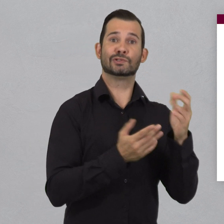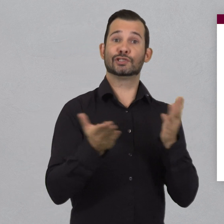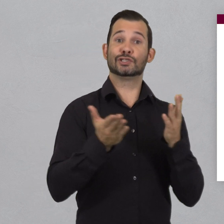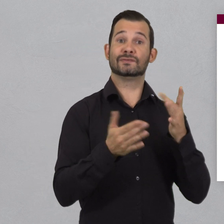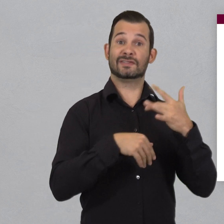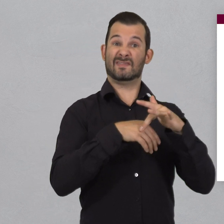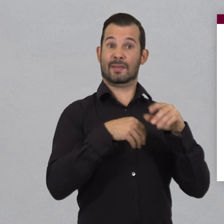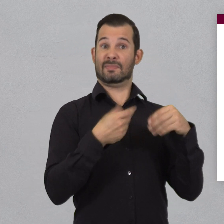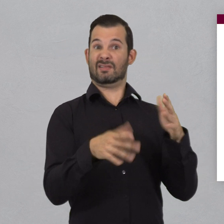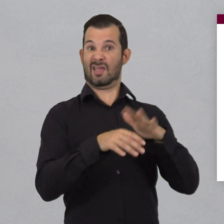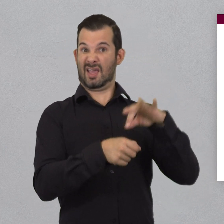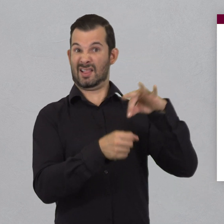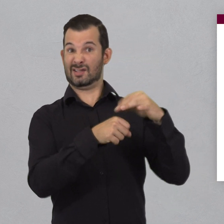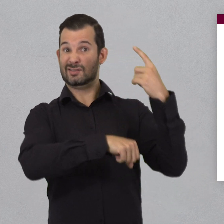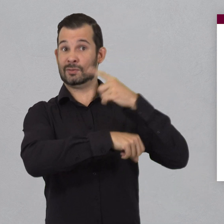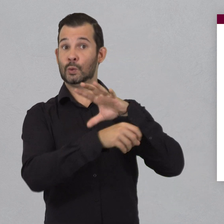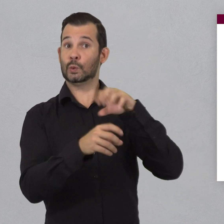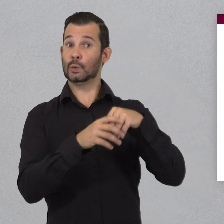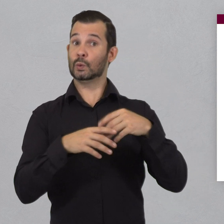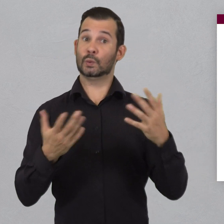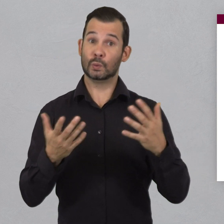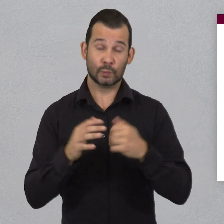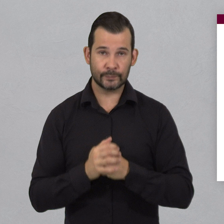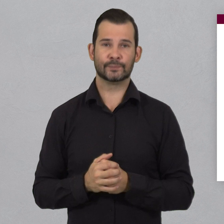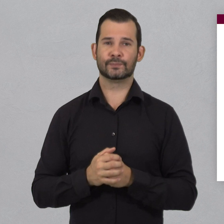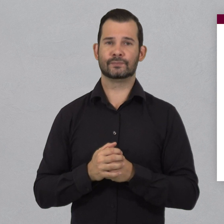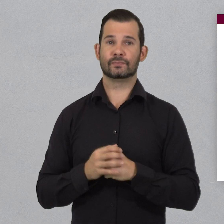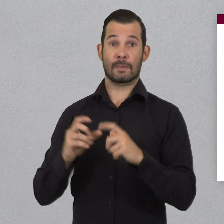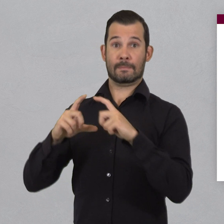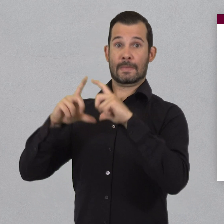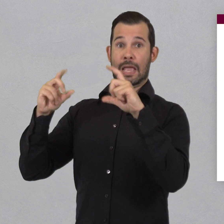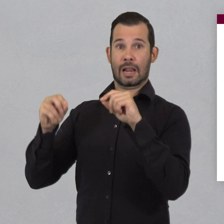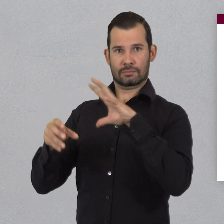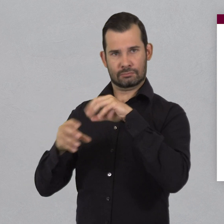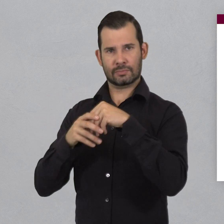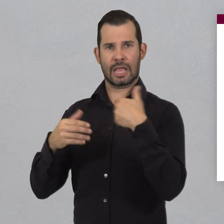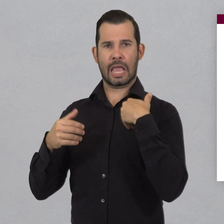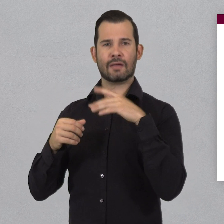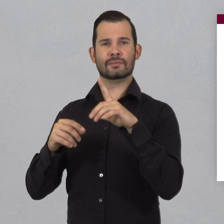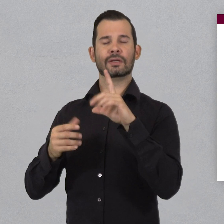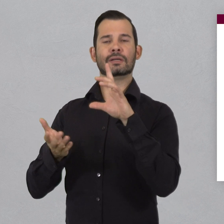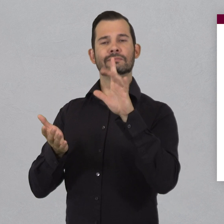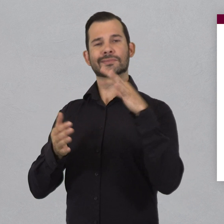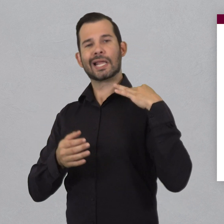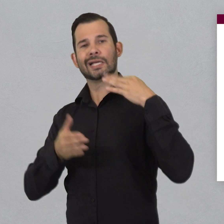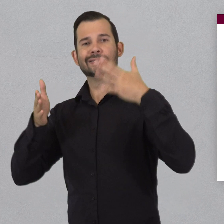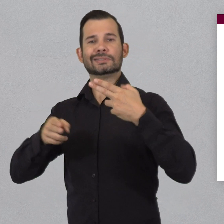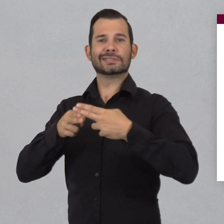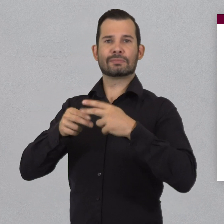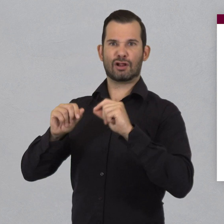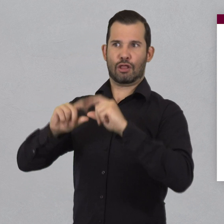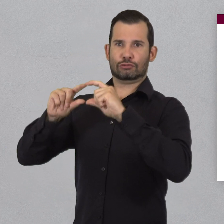services available on election day include: · Ballot with candidate names in large print